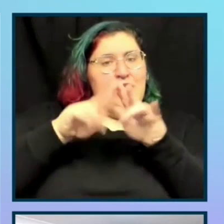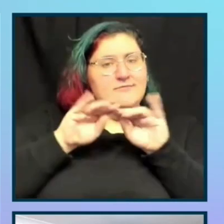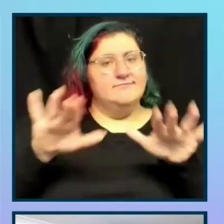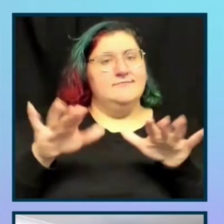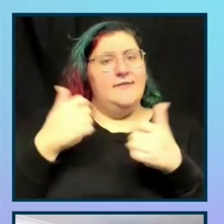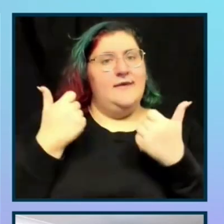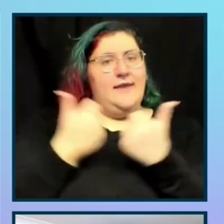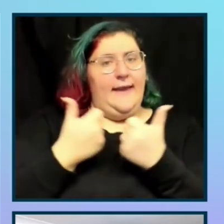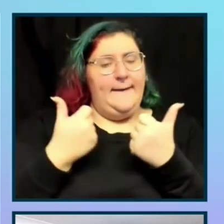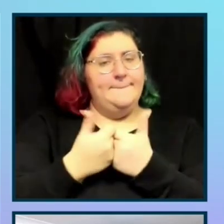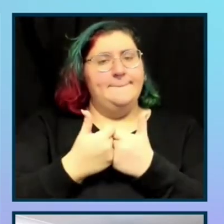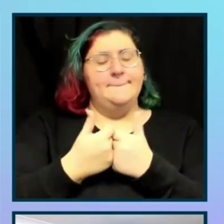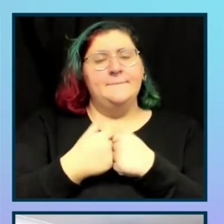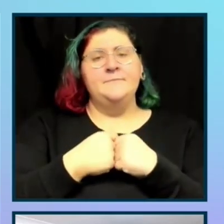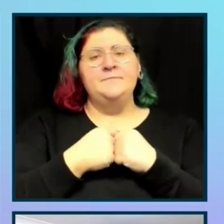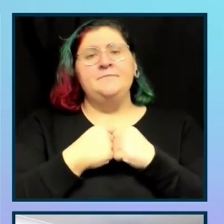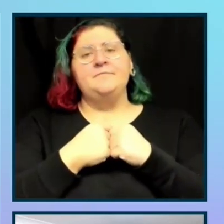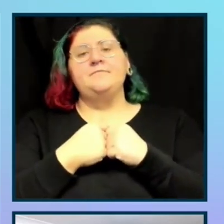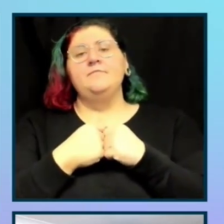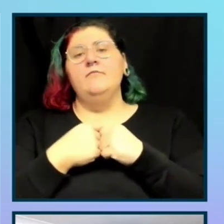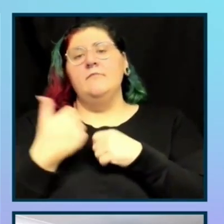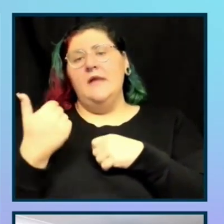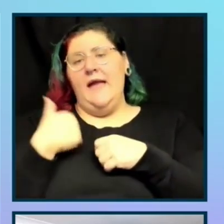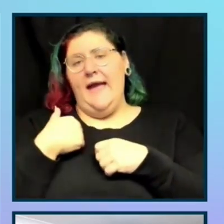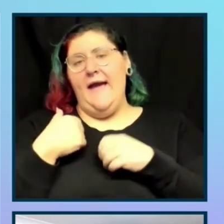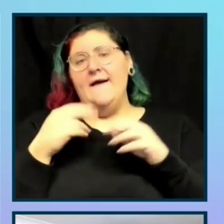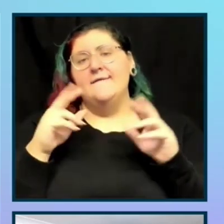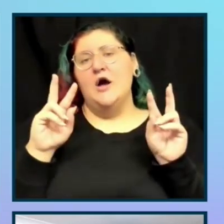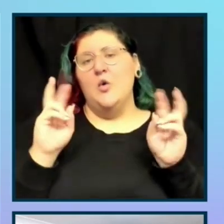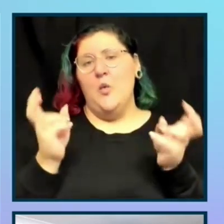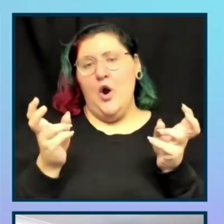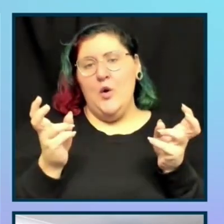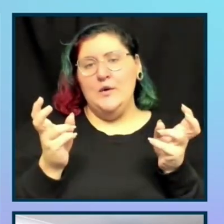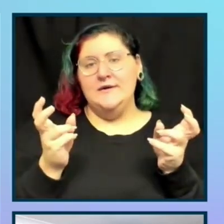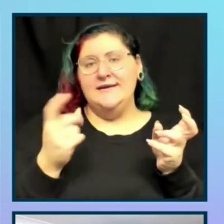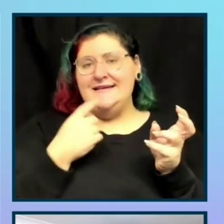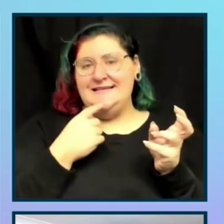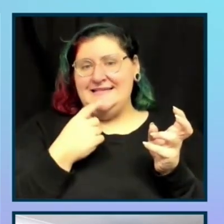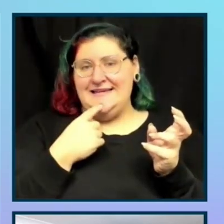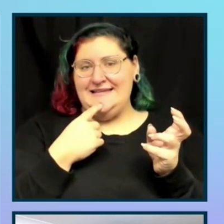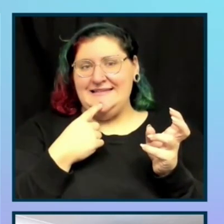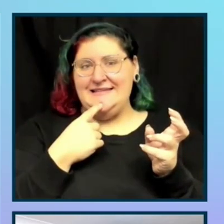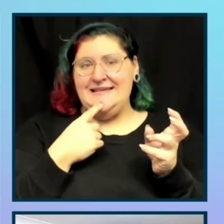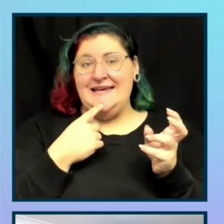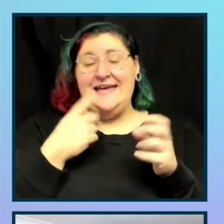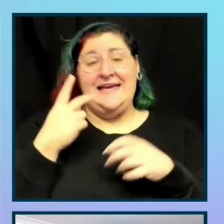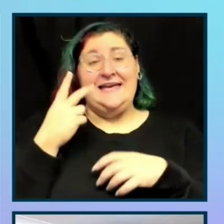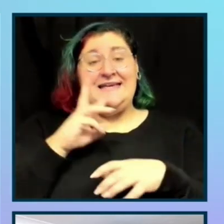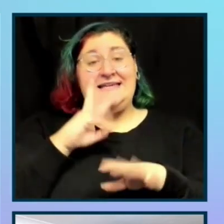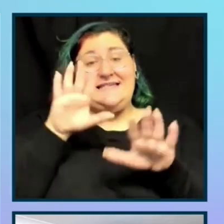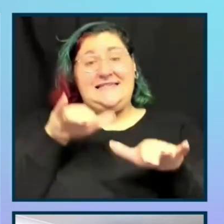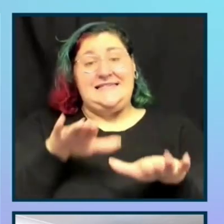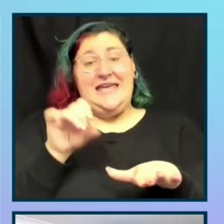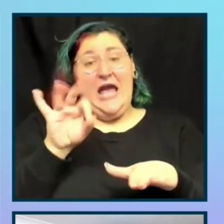And there's a quote in there, "Sea of Friends?" With a question mark, because that's what a lot of people oh, they say,